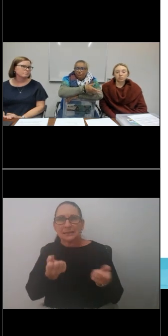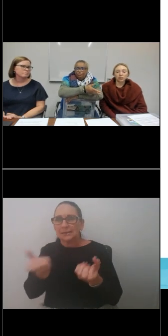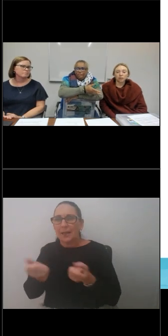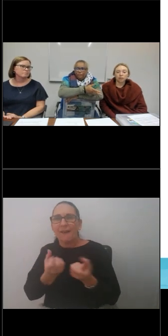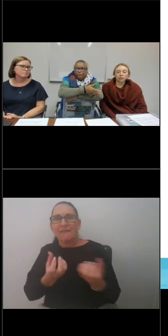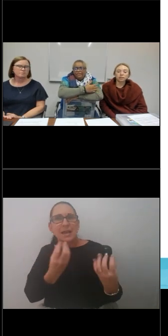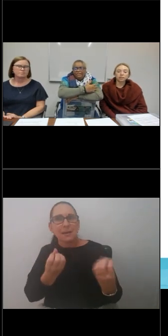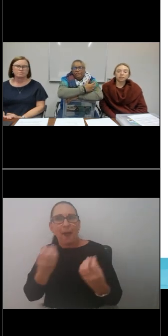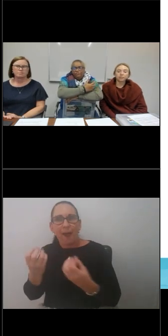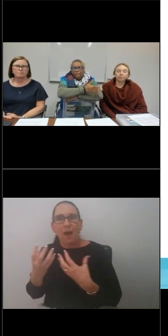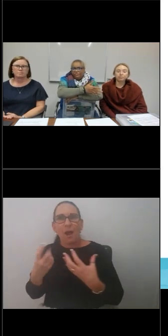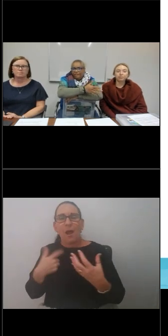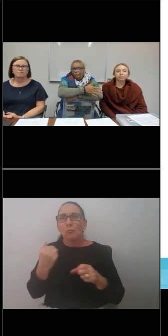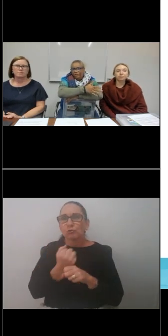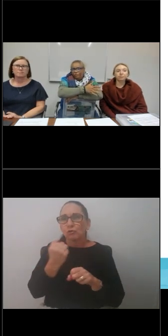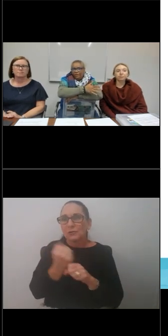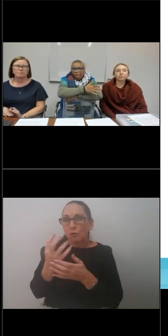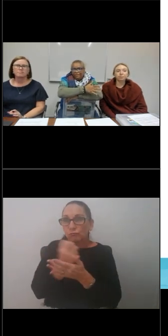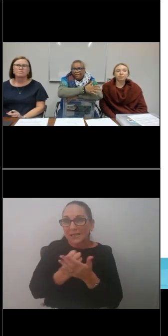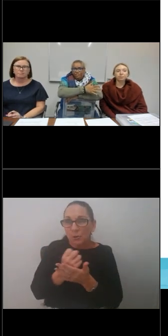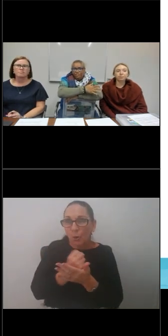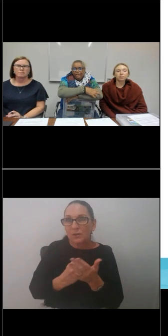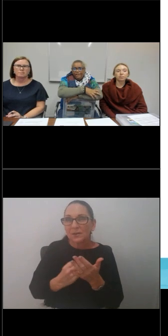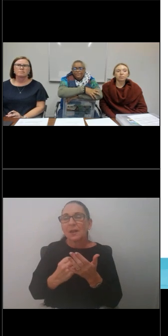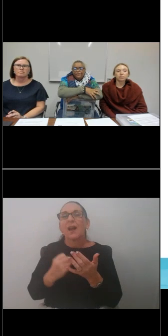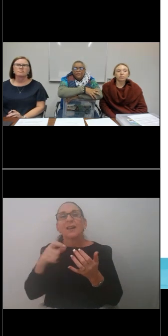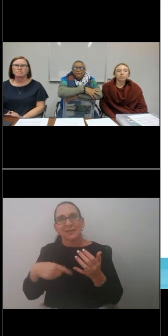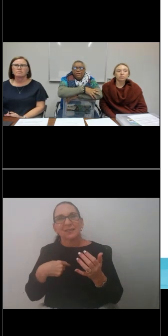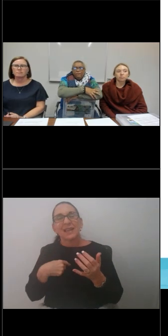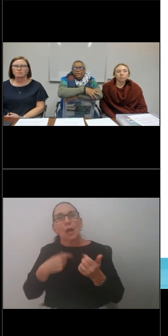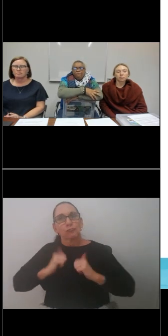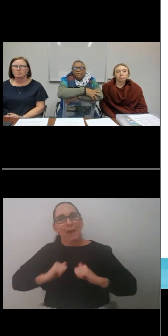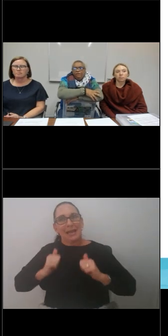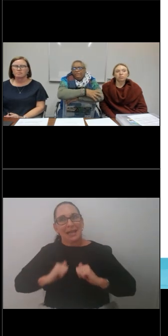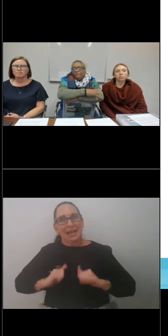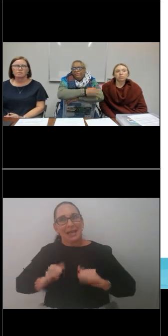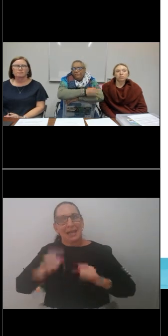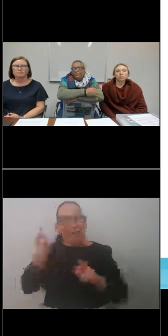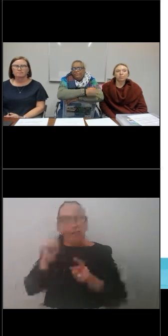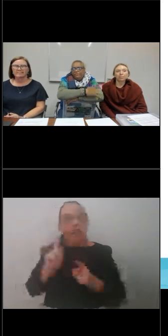resource and then doing the state-wide training we did last year nine weeks of my life that I can't